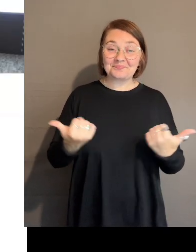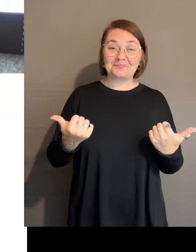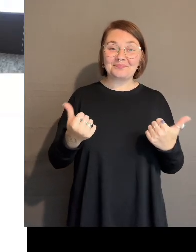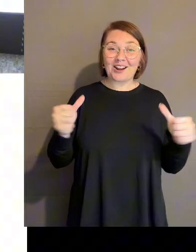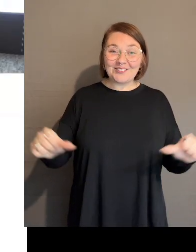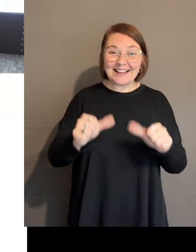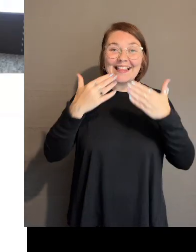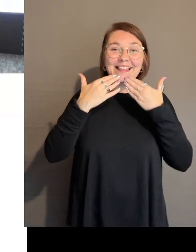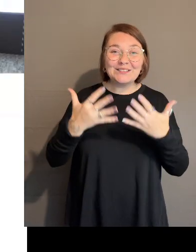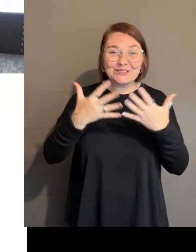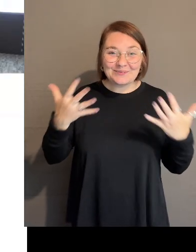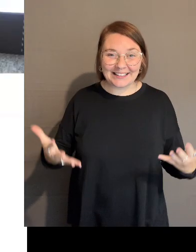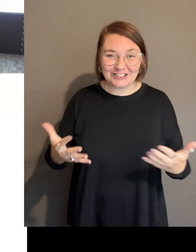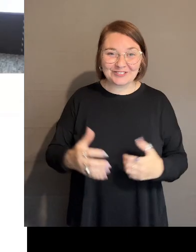Alright, thank you so much.